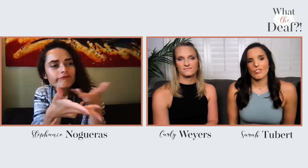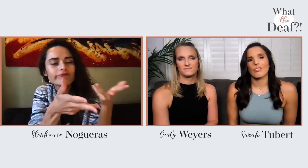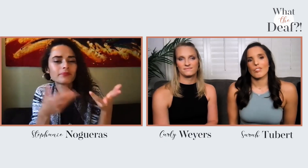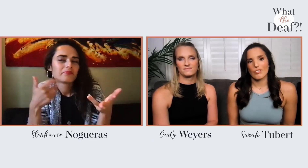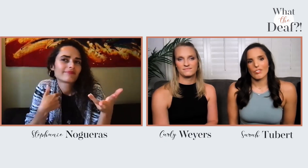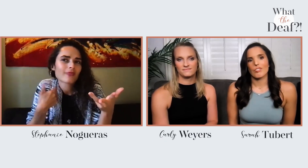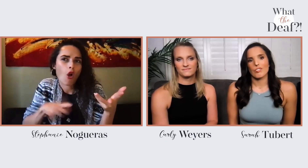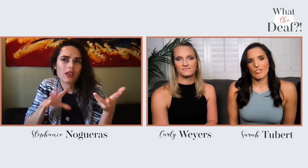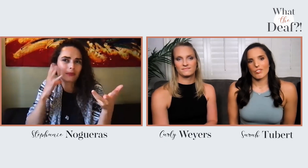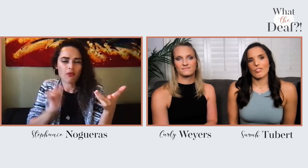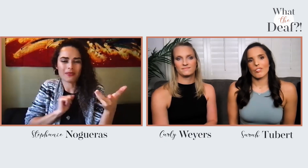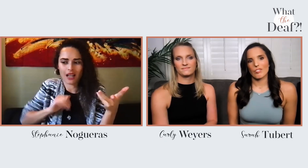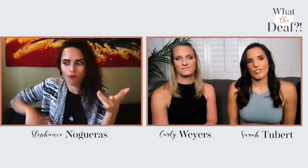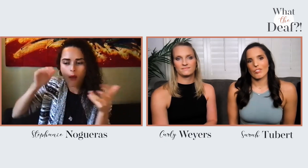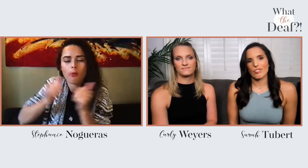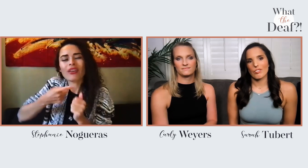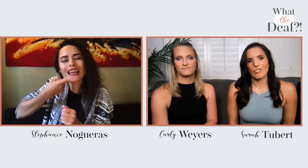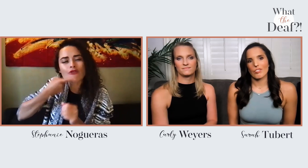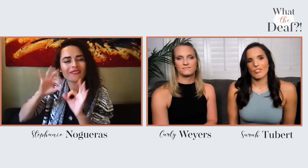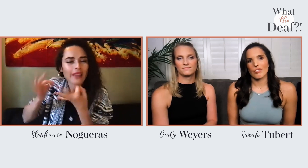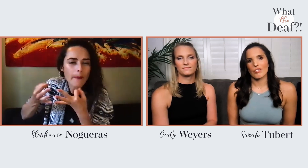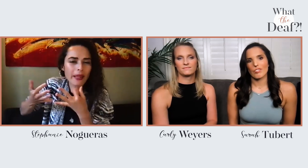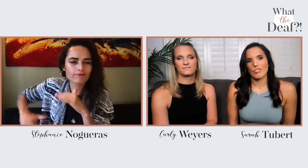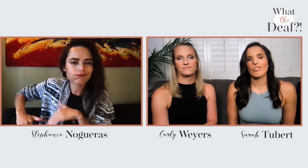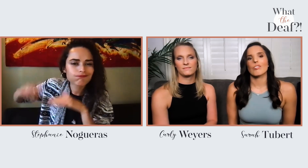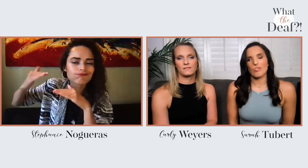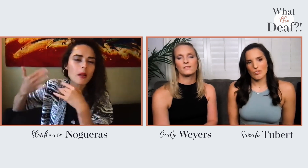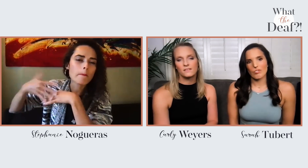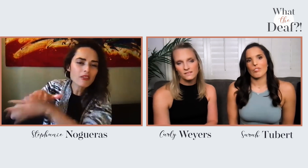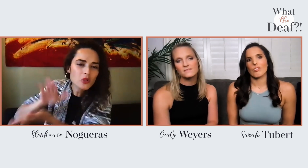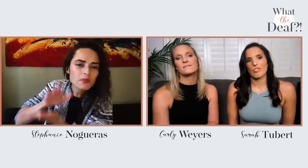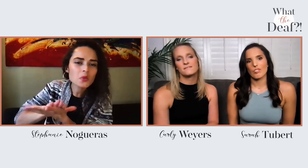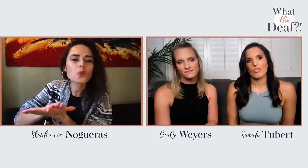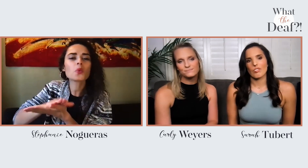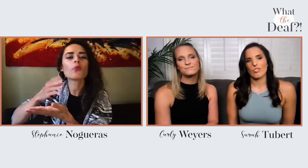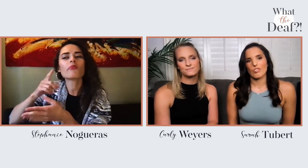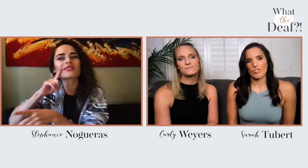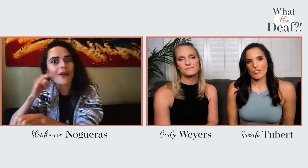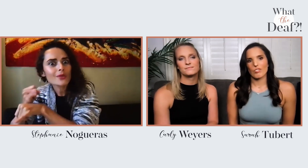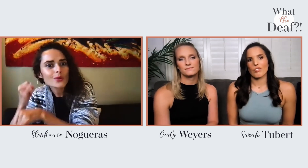where I can give them advice or educate them, and I'm used to it because I grew up in a caring family. You know, I went to mainstream school,